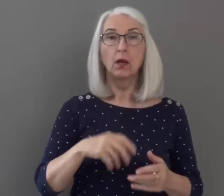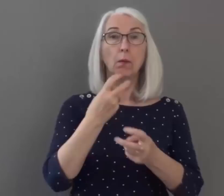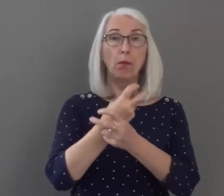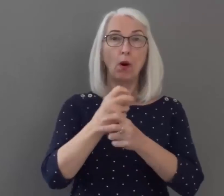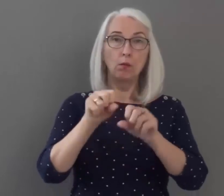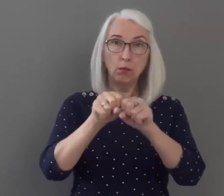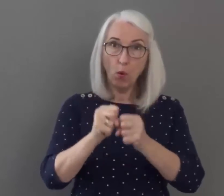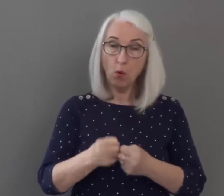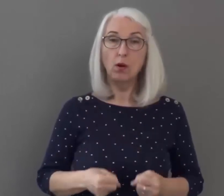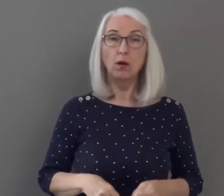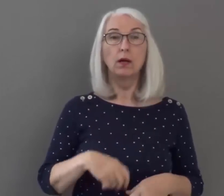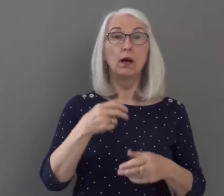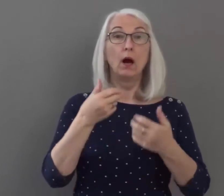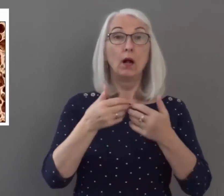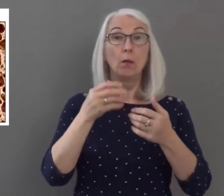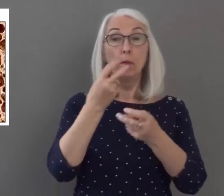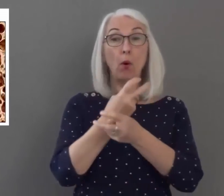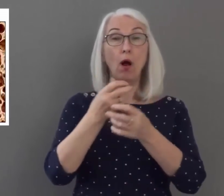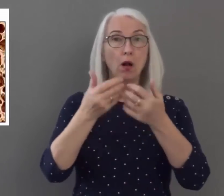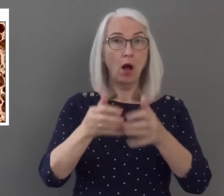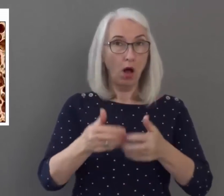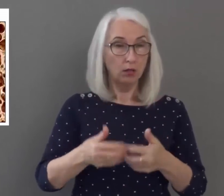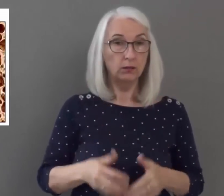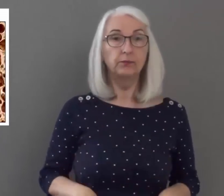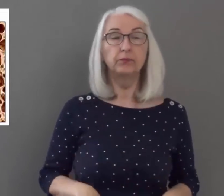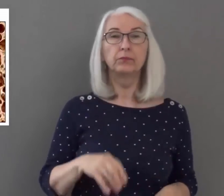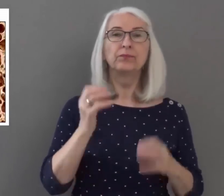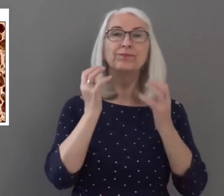~ Bone broken ~ Bone loss